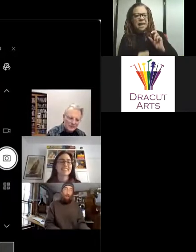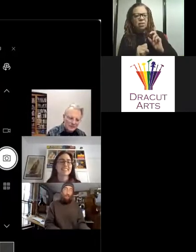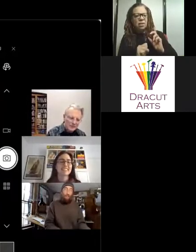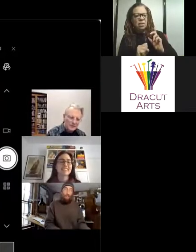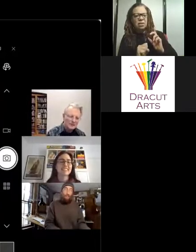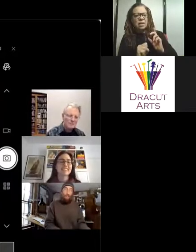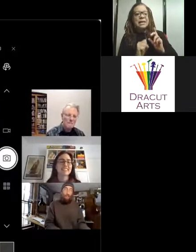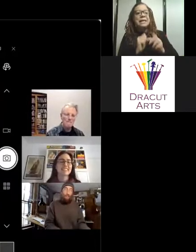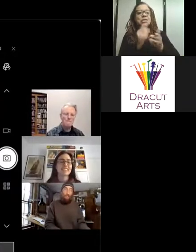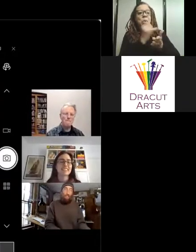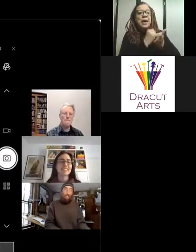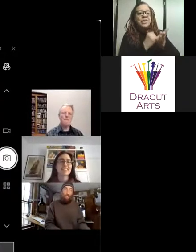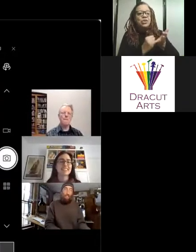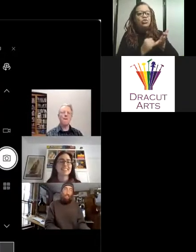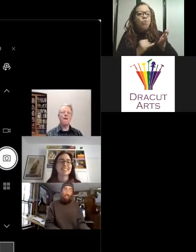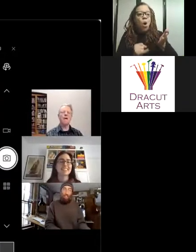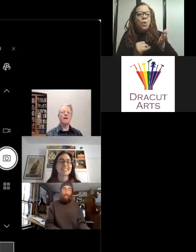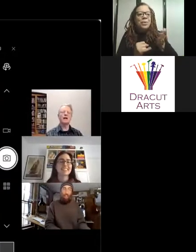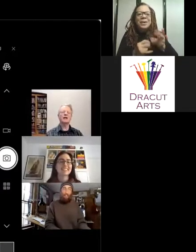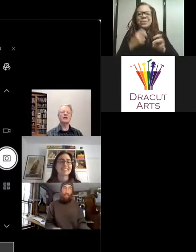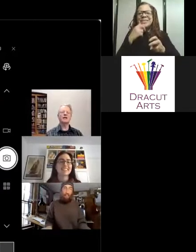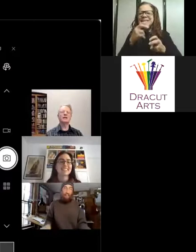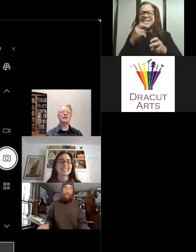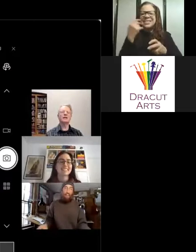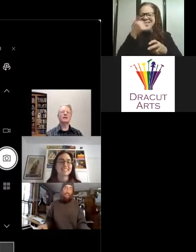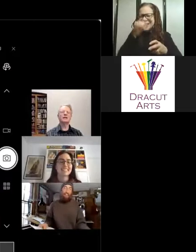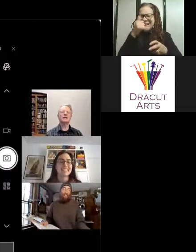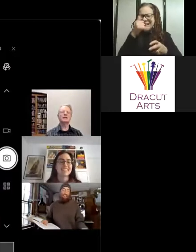buckle on a stick figure was such a ridiculous exercise that I decided, you